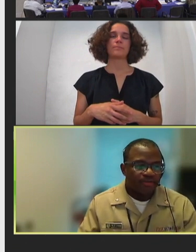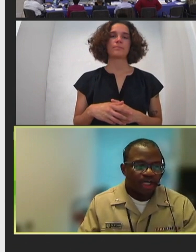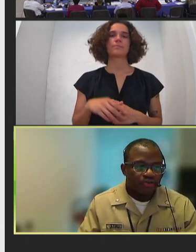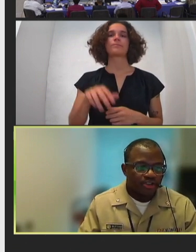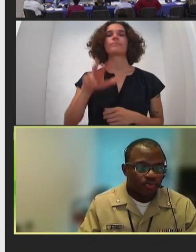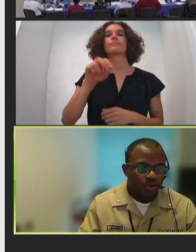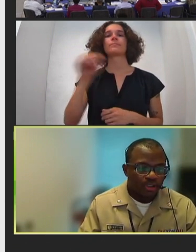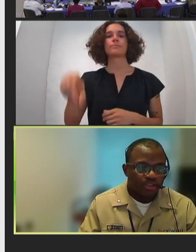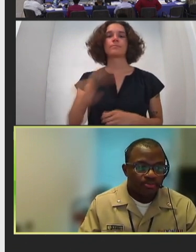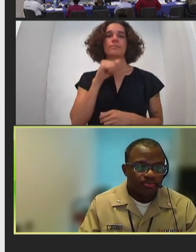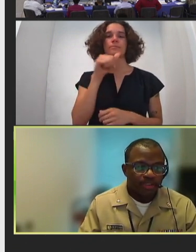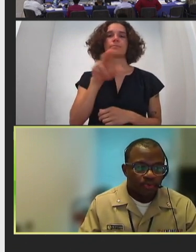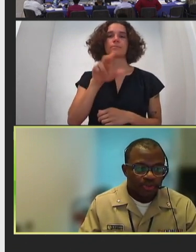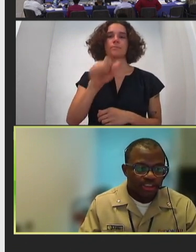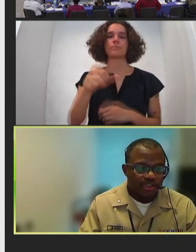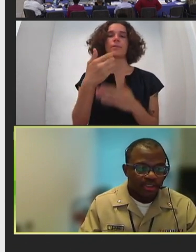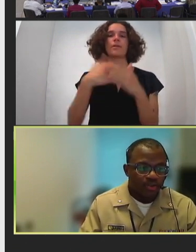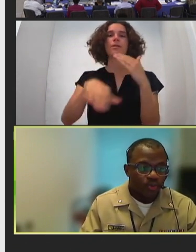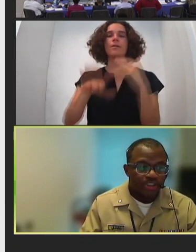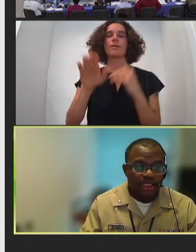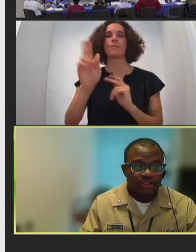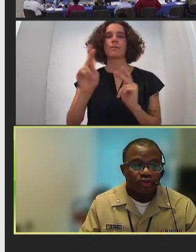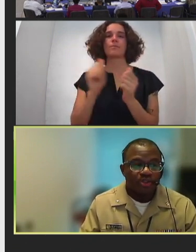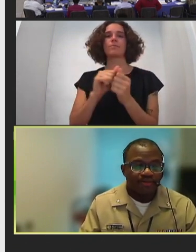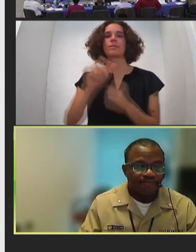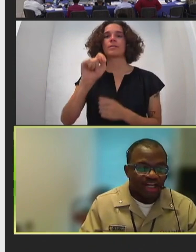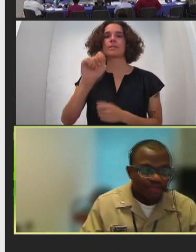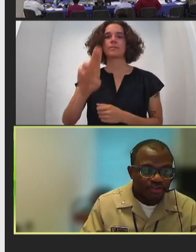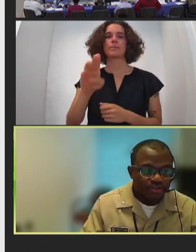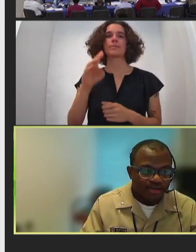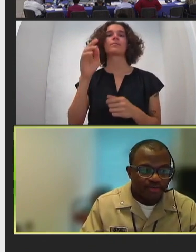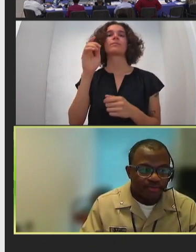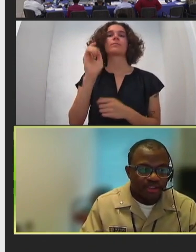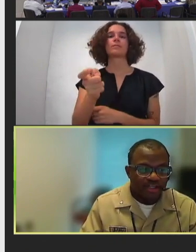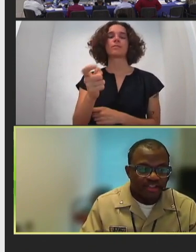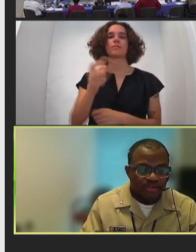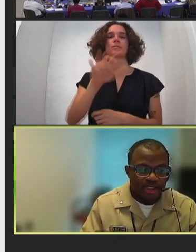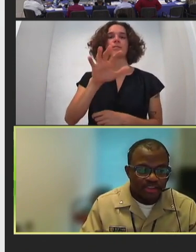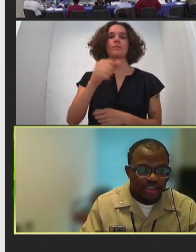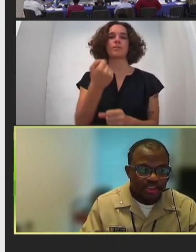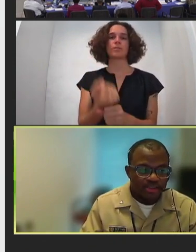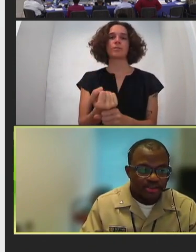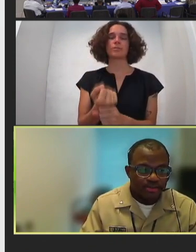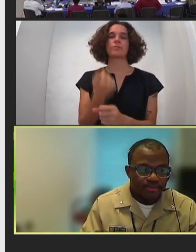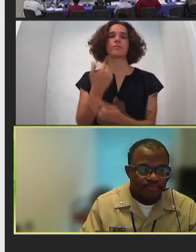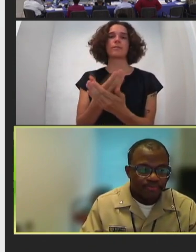non-U.S.-born people with TB were diagnosed within five years arrival in the United States,